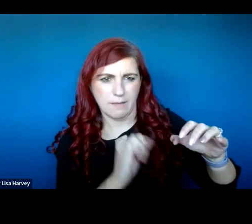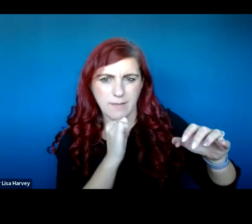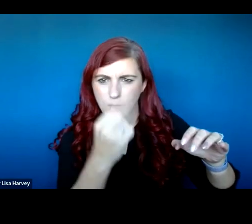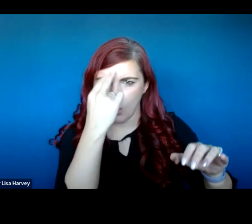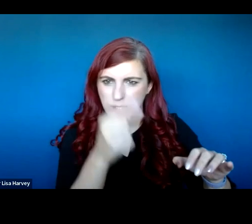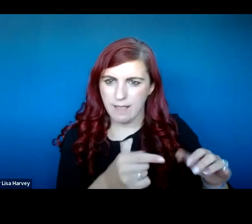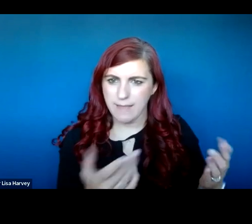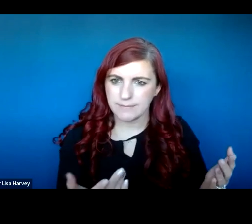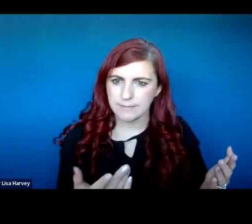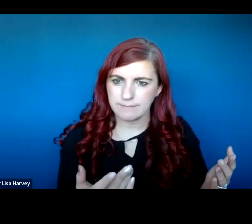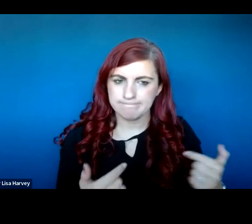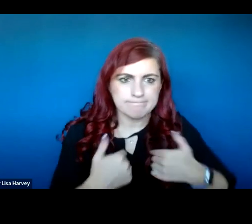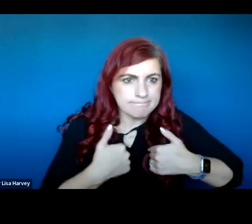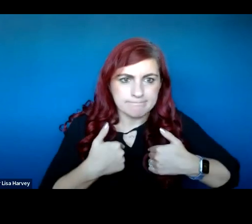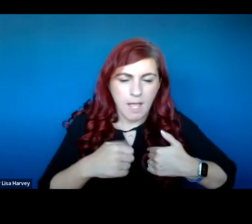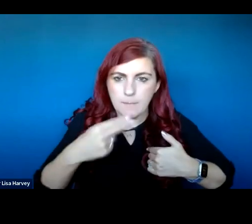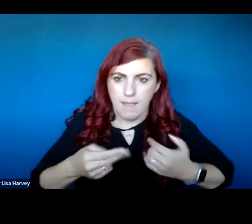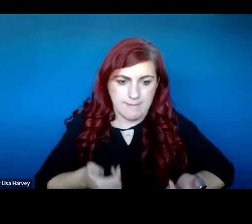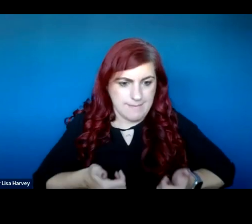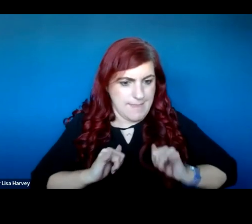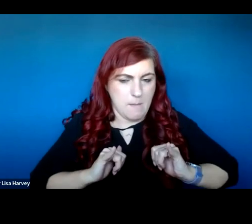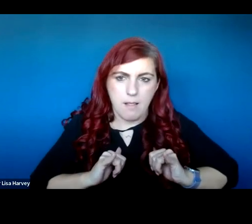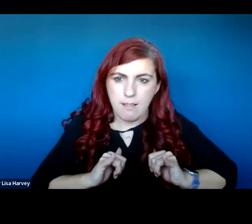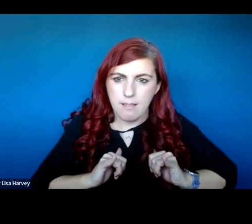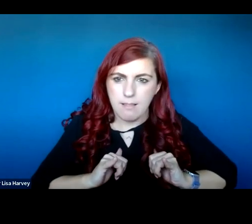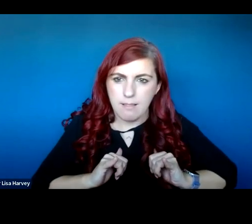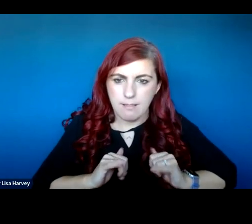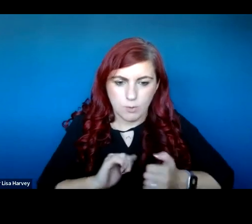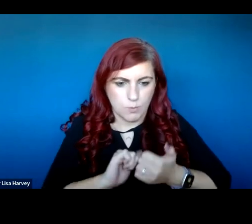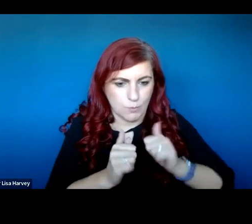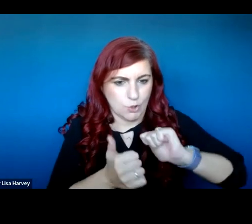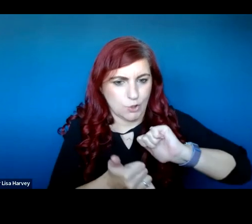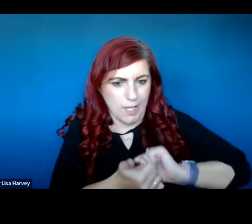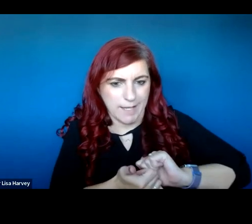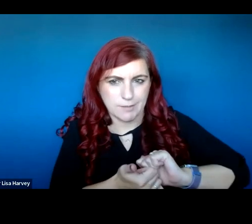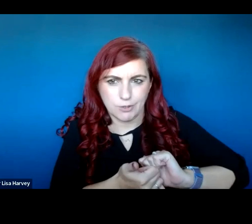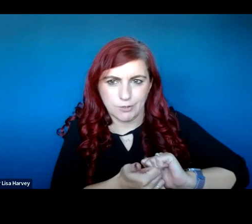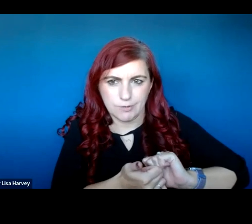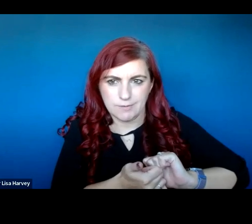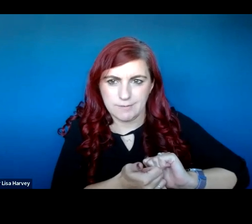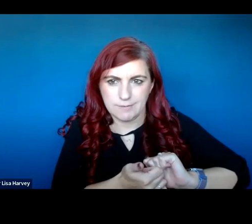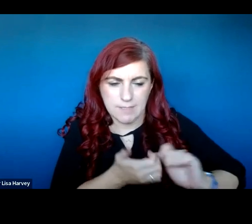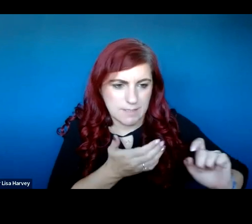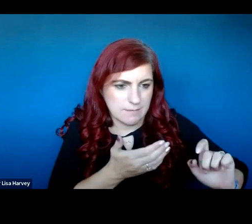I am not able to change the direction of my disability.